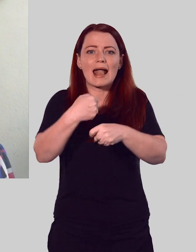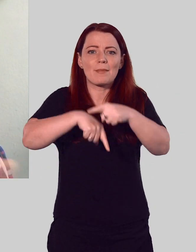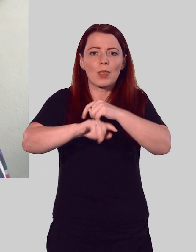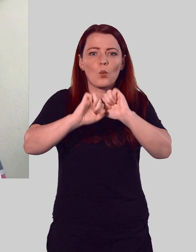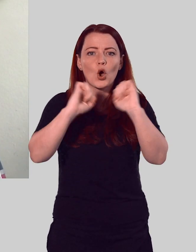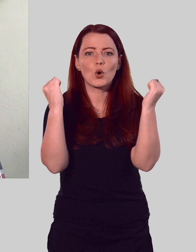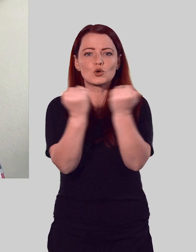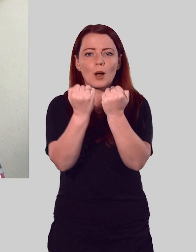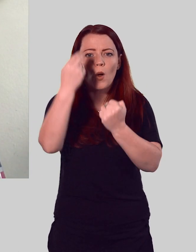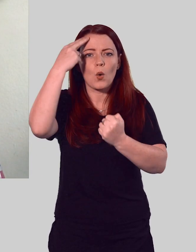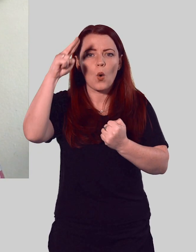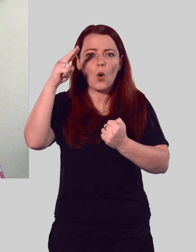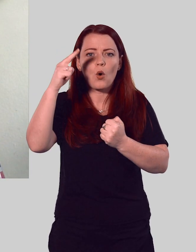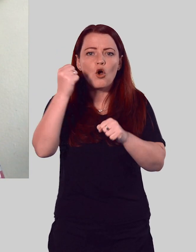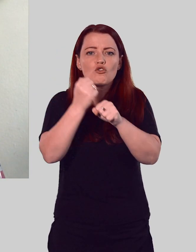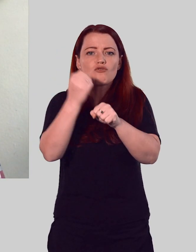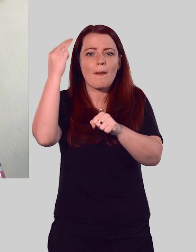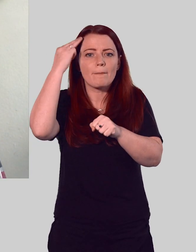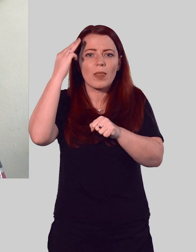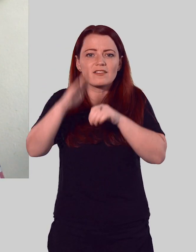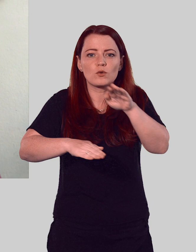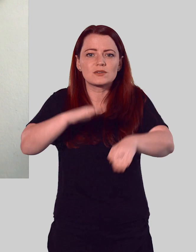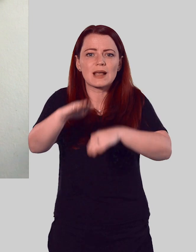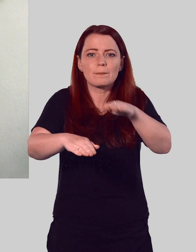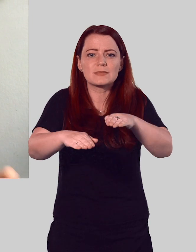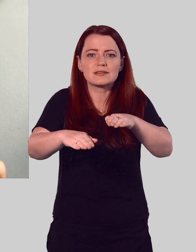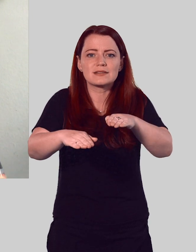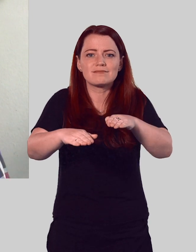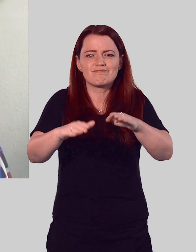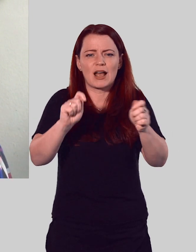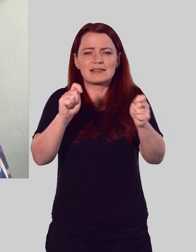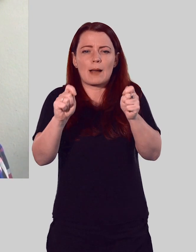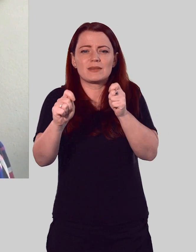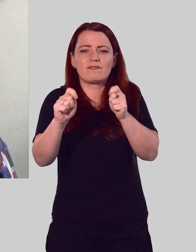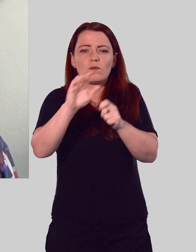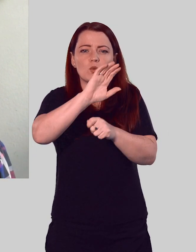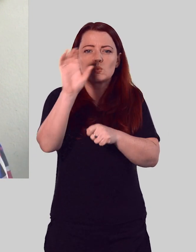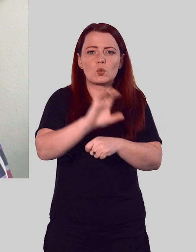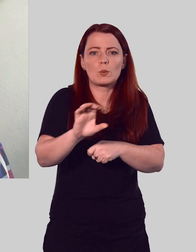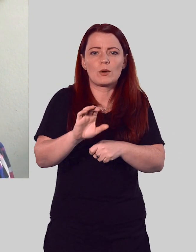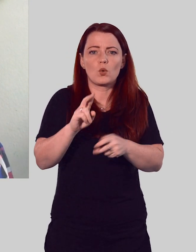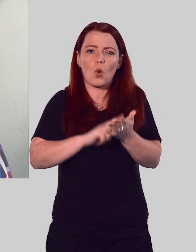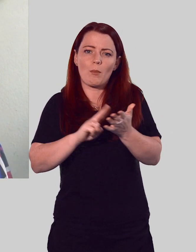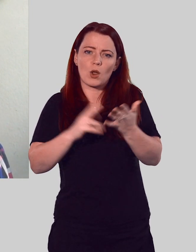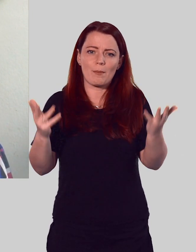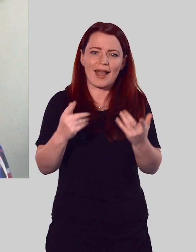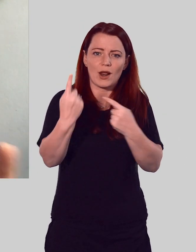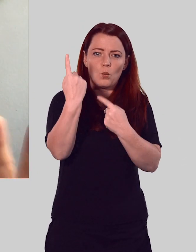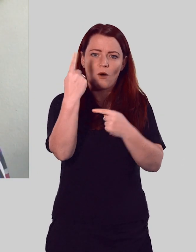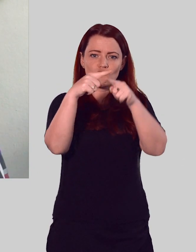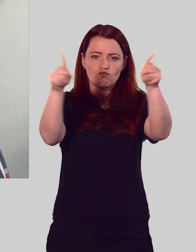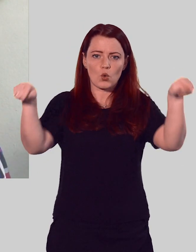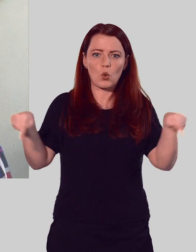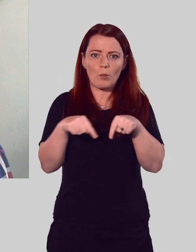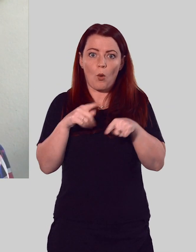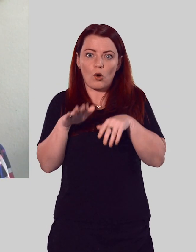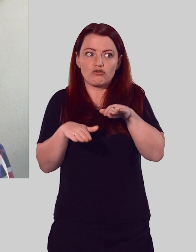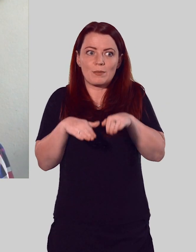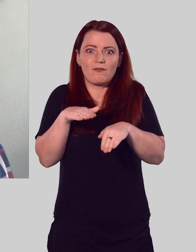Normally you played that game with a big group of people in one room all creeping forward to be the first person to touch the person playing Grandma on their shoulder.